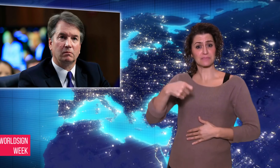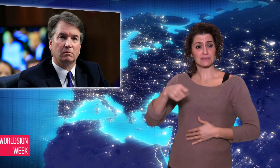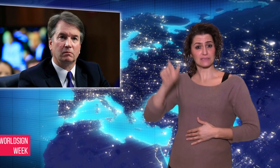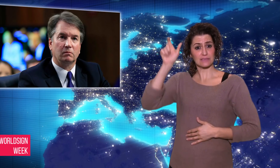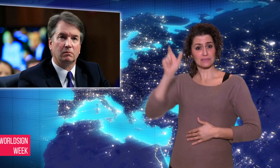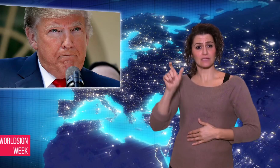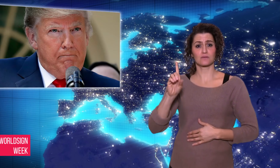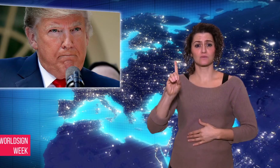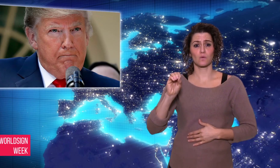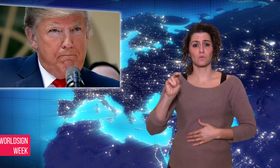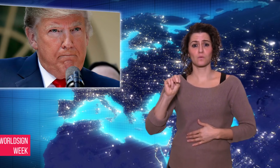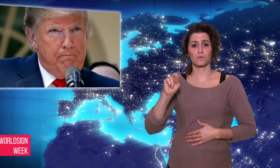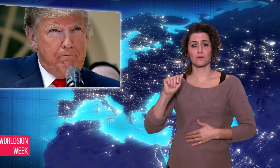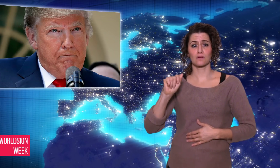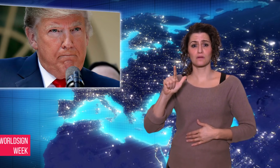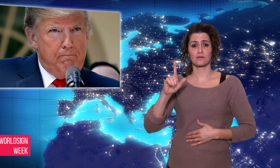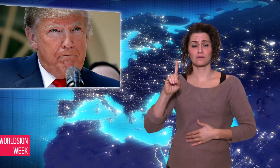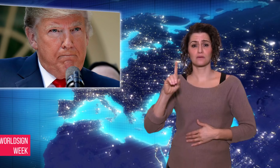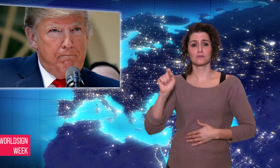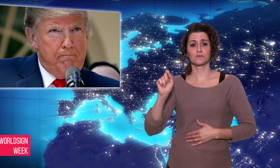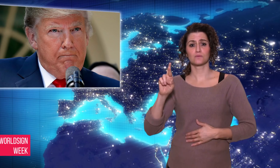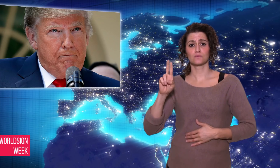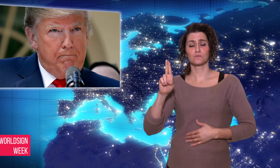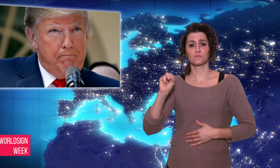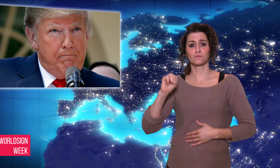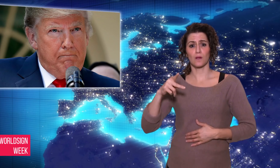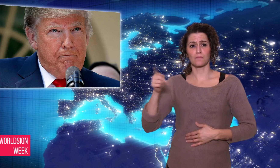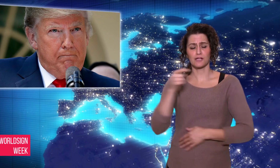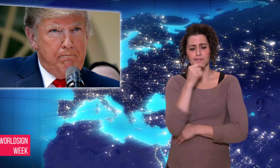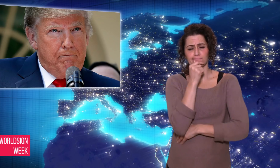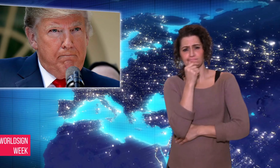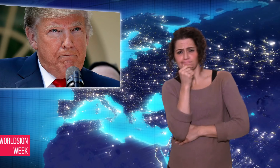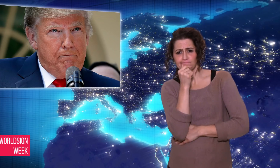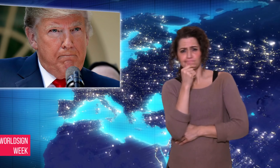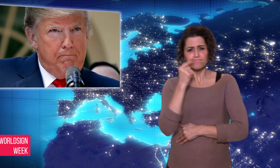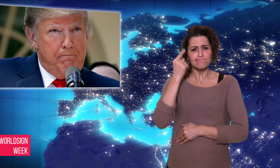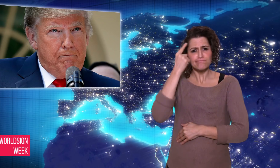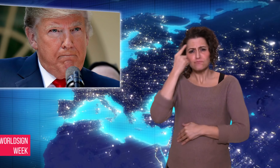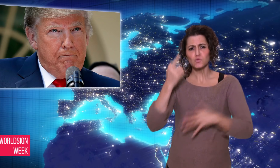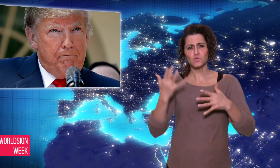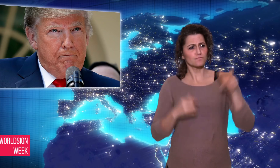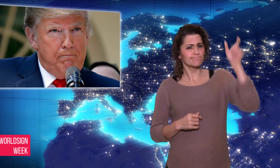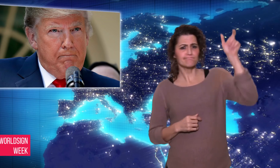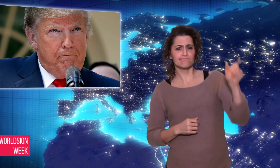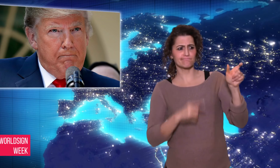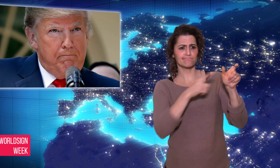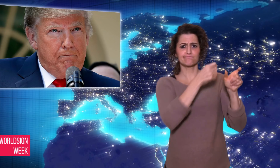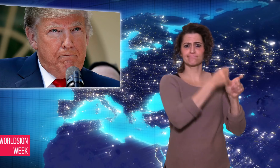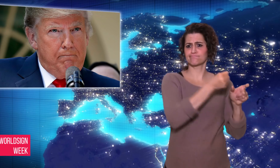a retiring judge on the U.S.